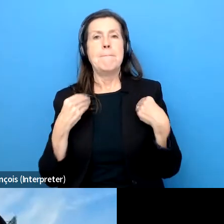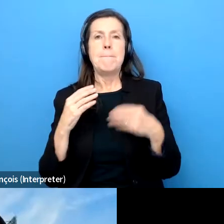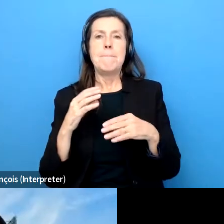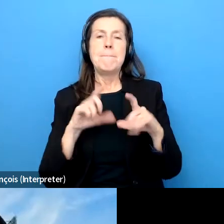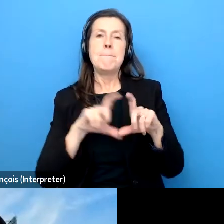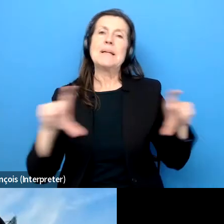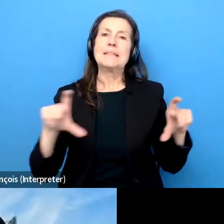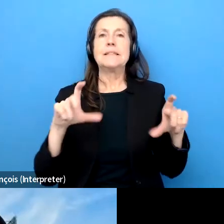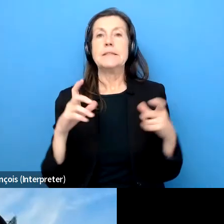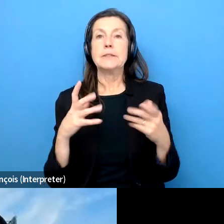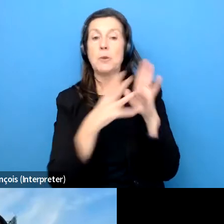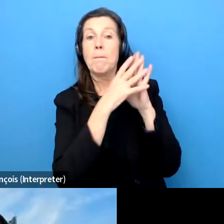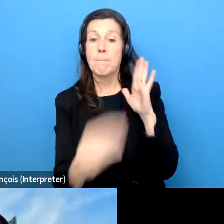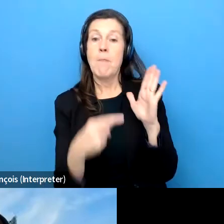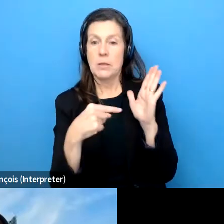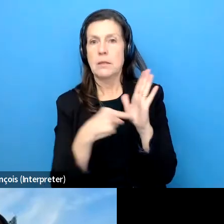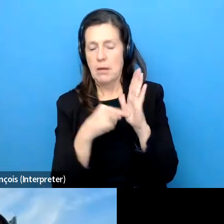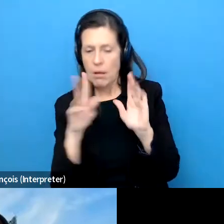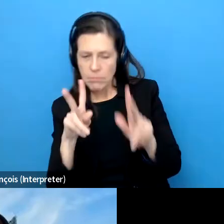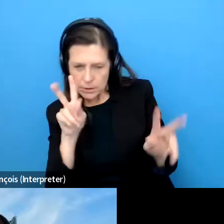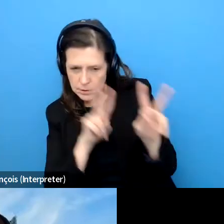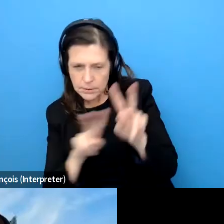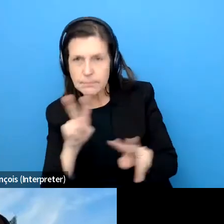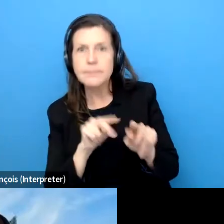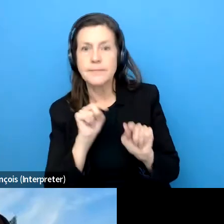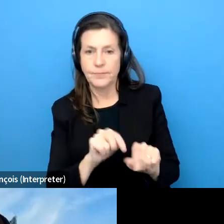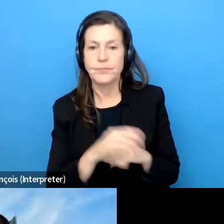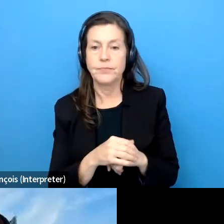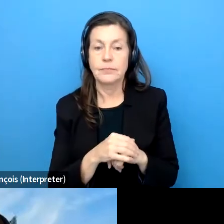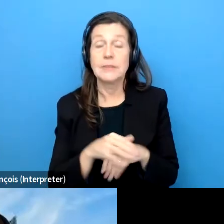The negotiations between legislators on the digital services act is